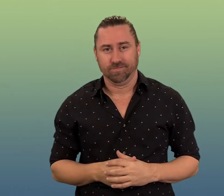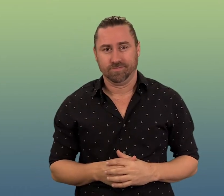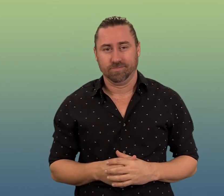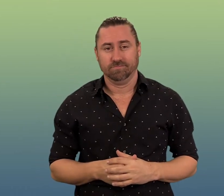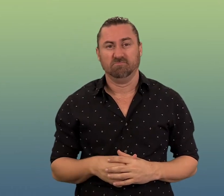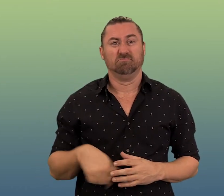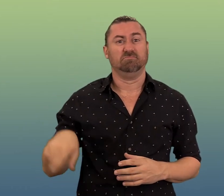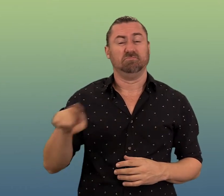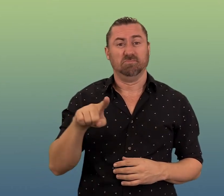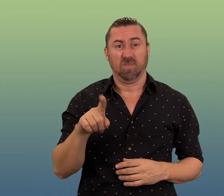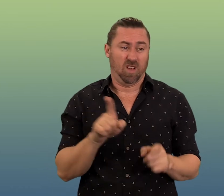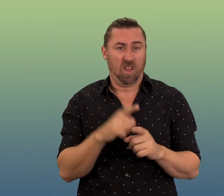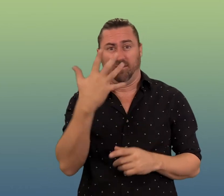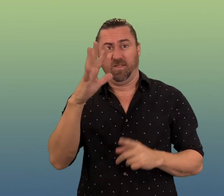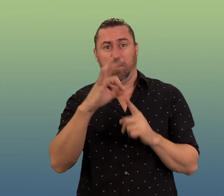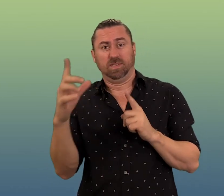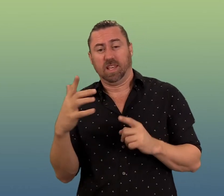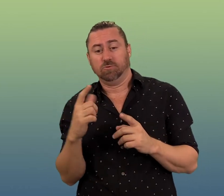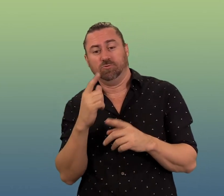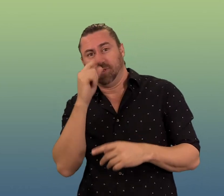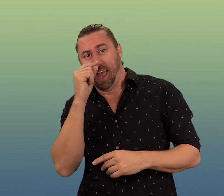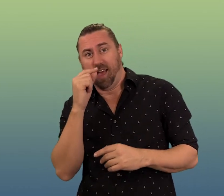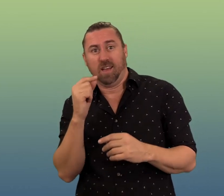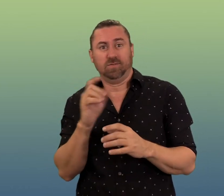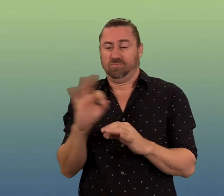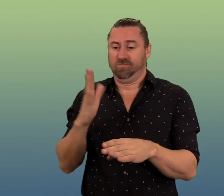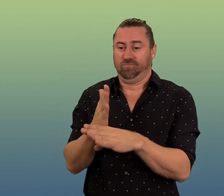You are twice as likely to be unemployed if you have a disability,